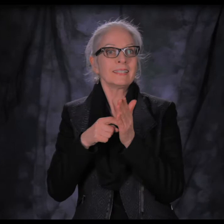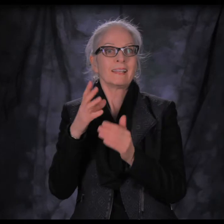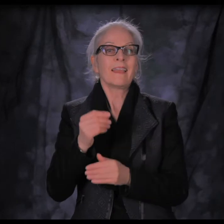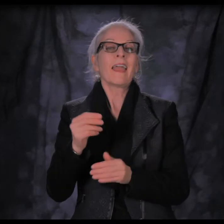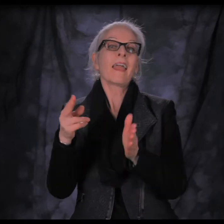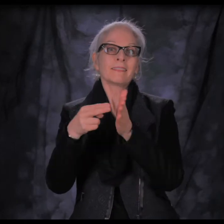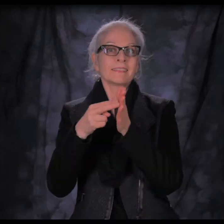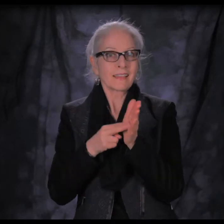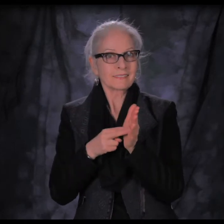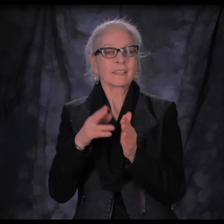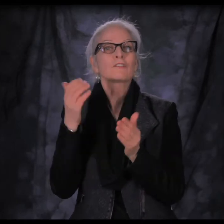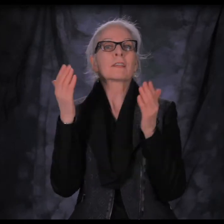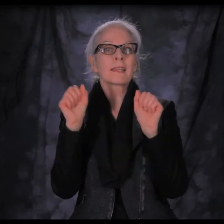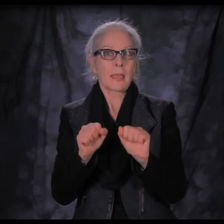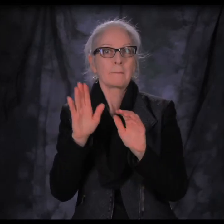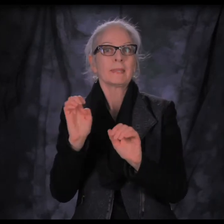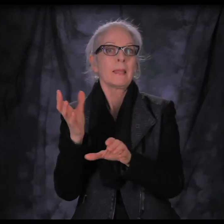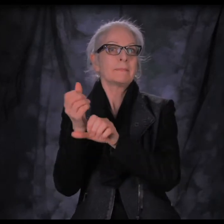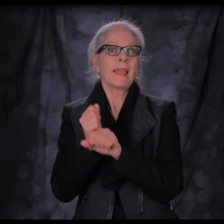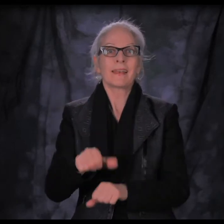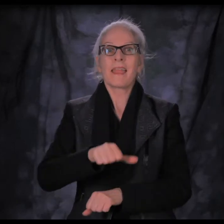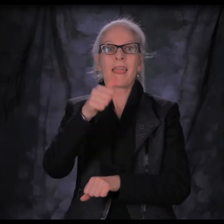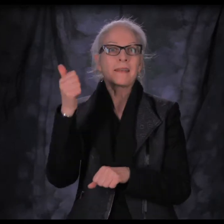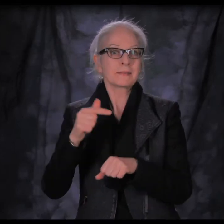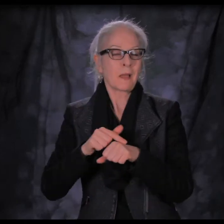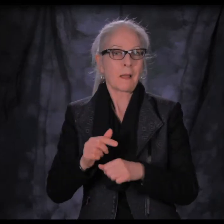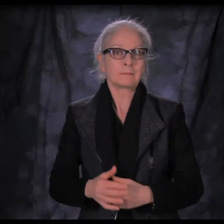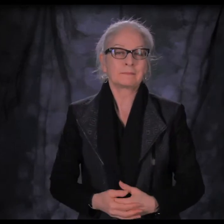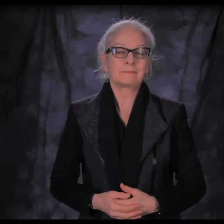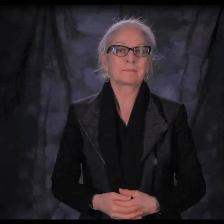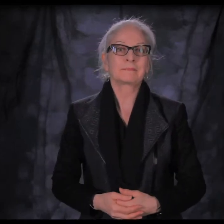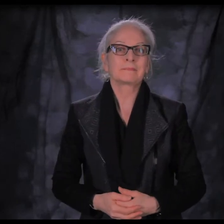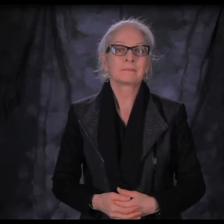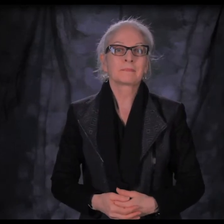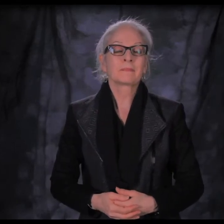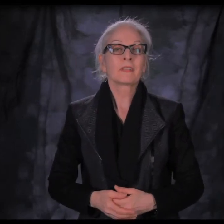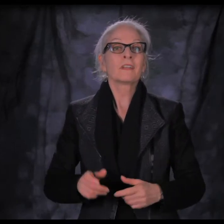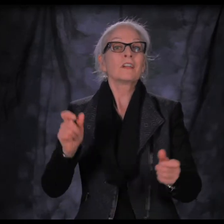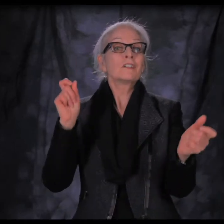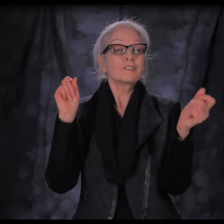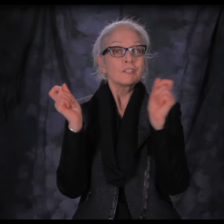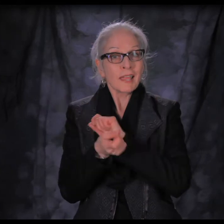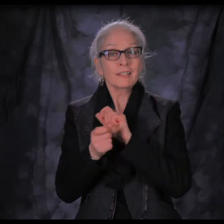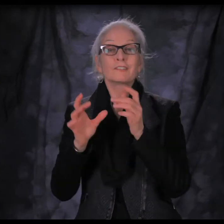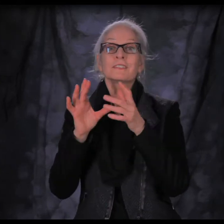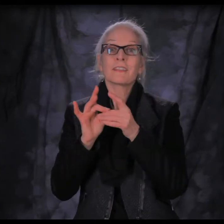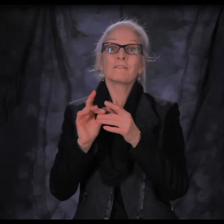the designation may be obtained at any time.